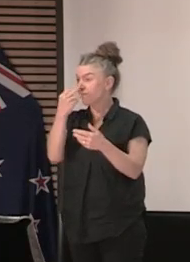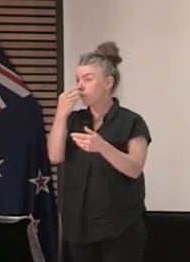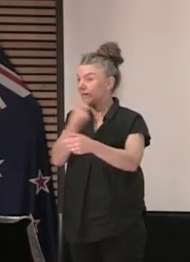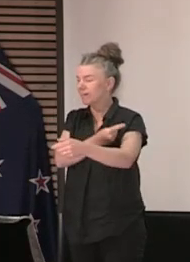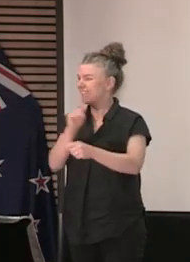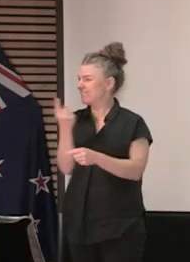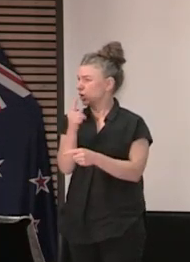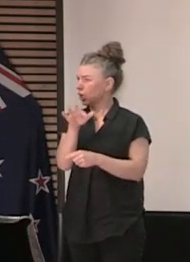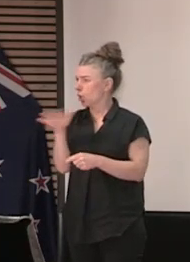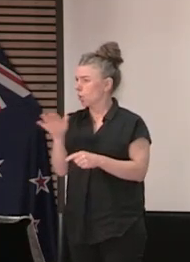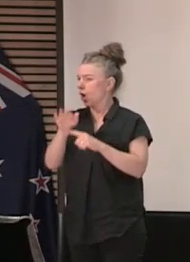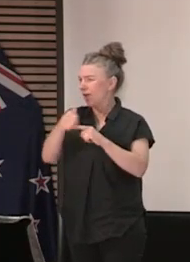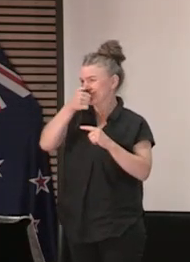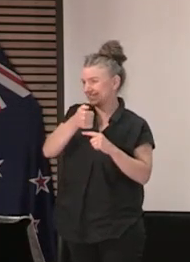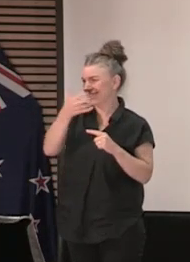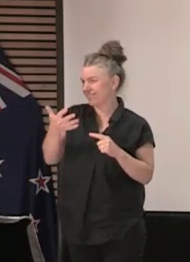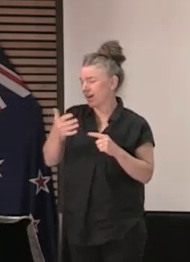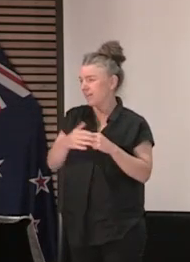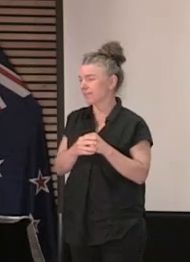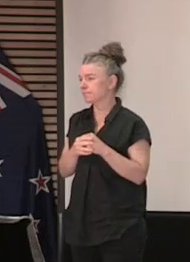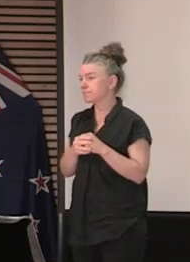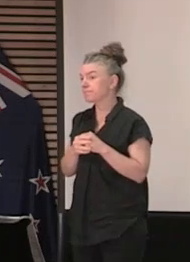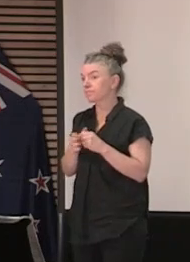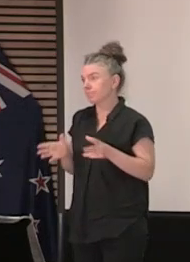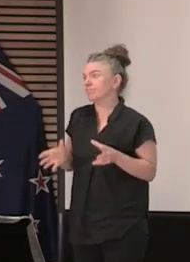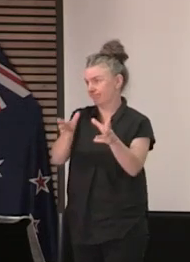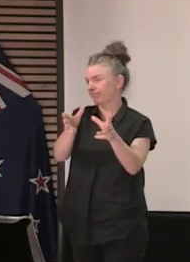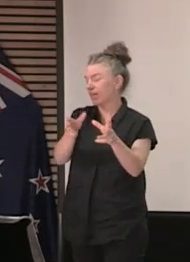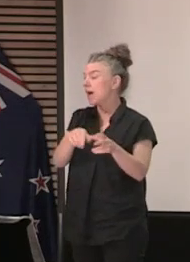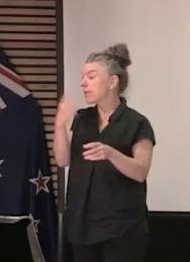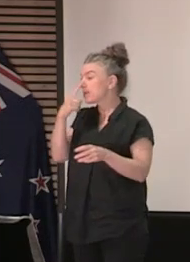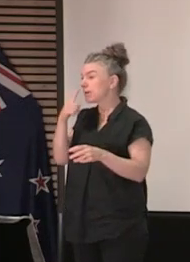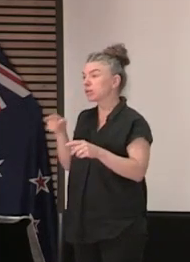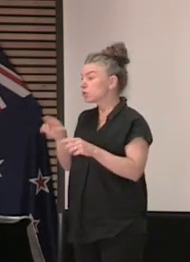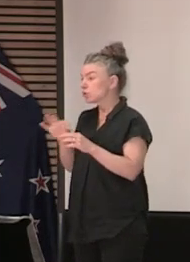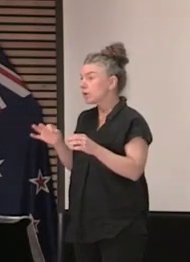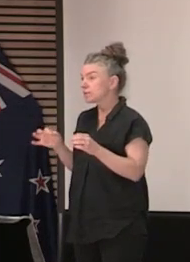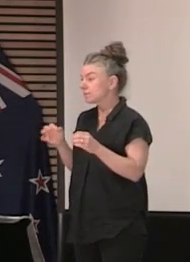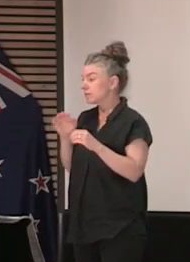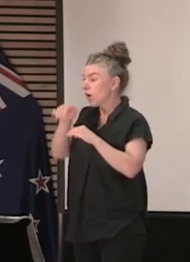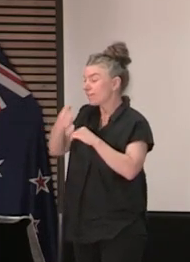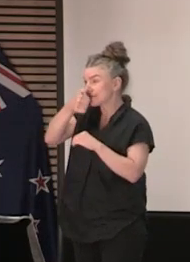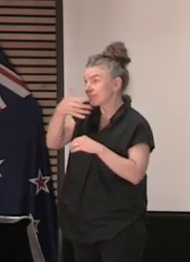be vaccinated, and those who. . are not in priority groups, . just to wait until after that. . time to get their vaccination.